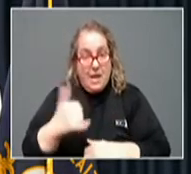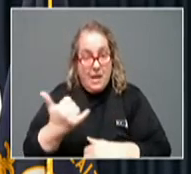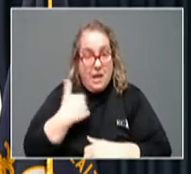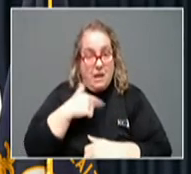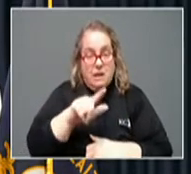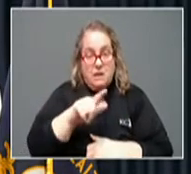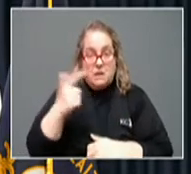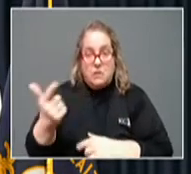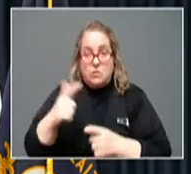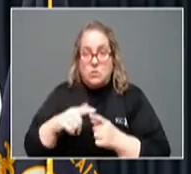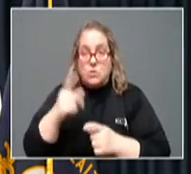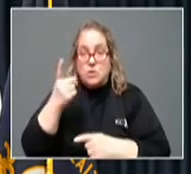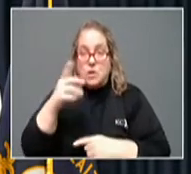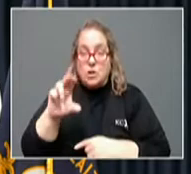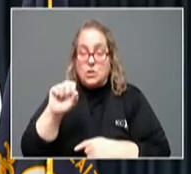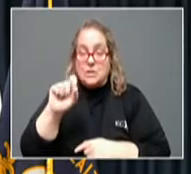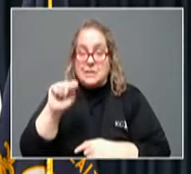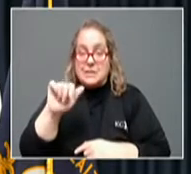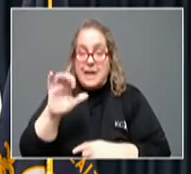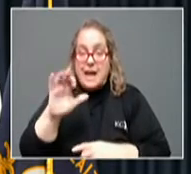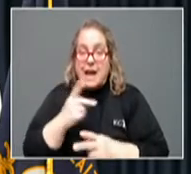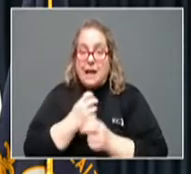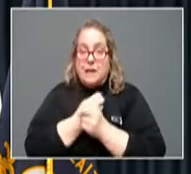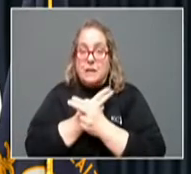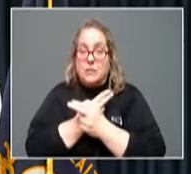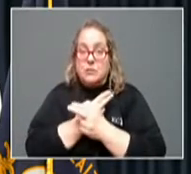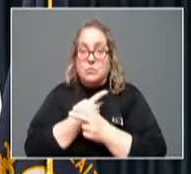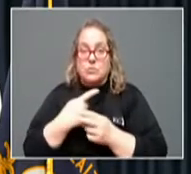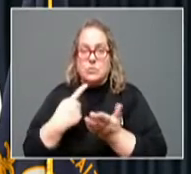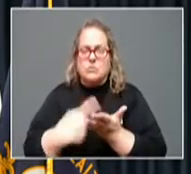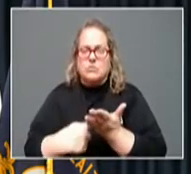comment on a few things out there. Some new studies, especially on the impact